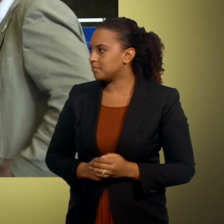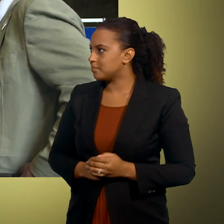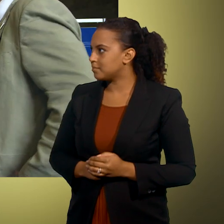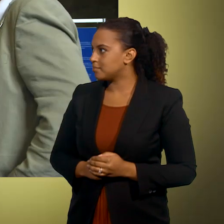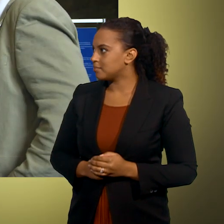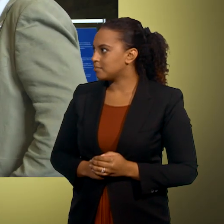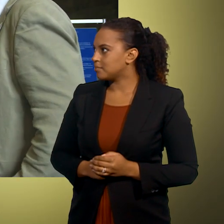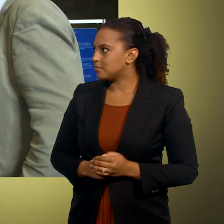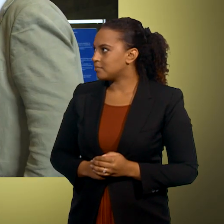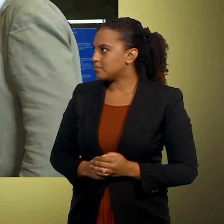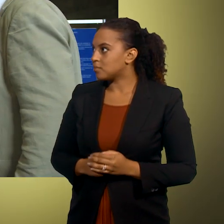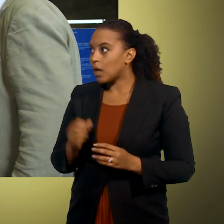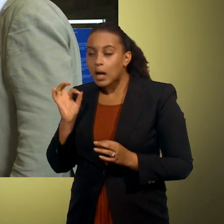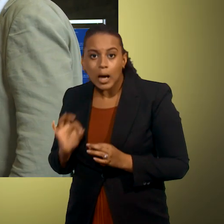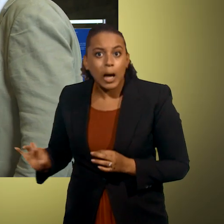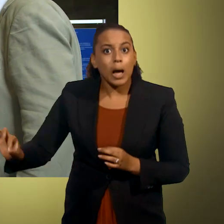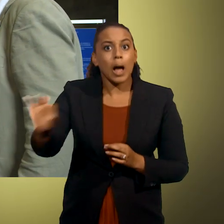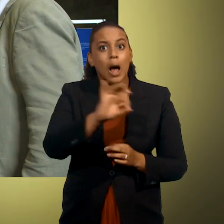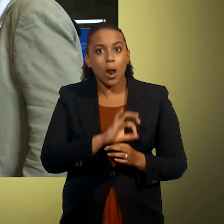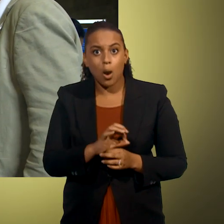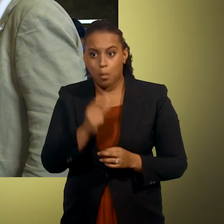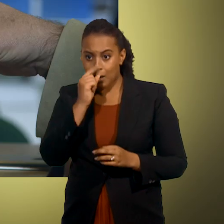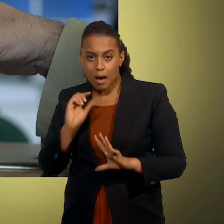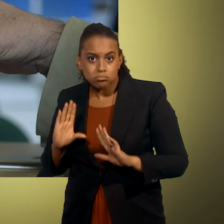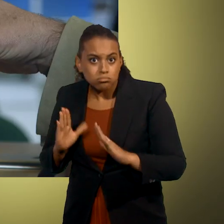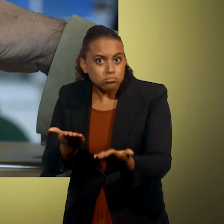A hearing loop system can be provided upon request.